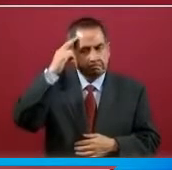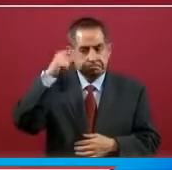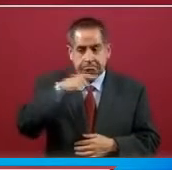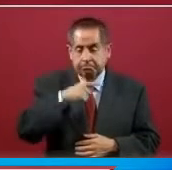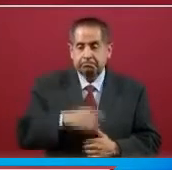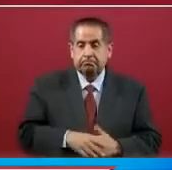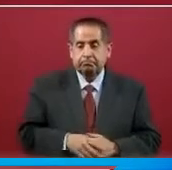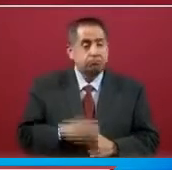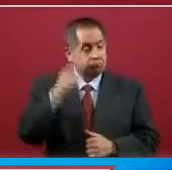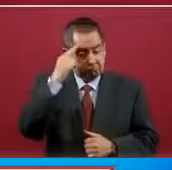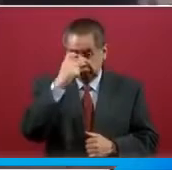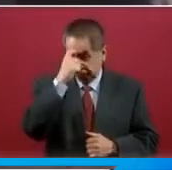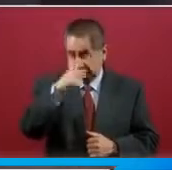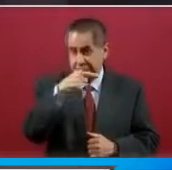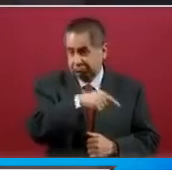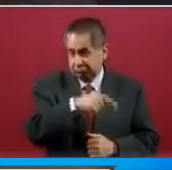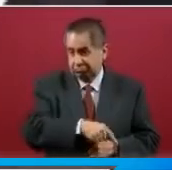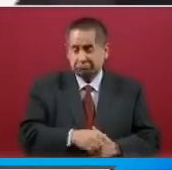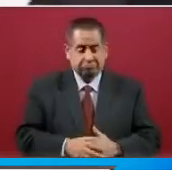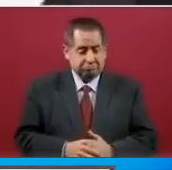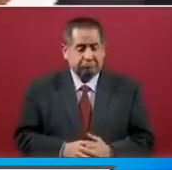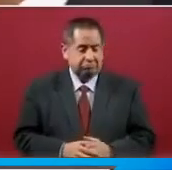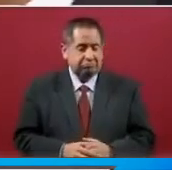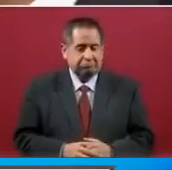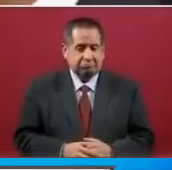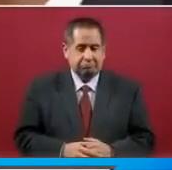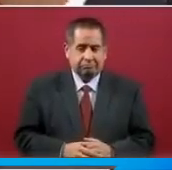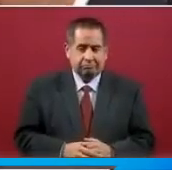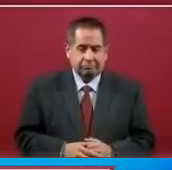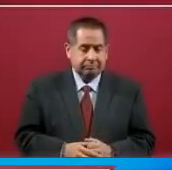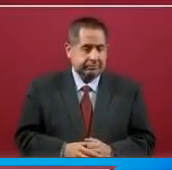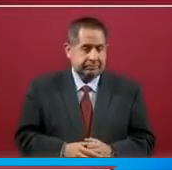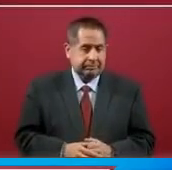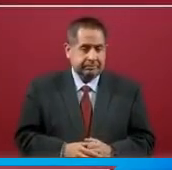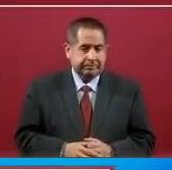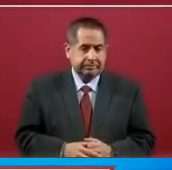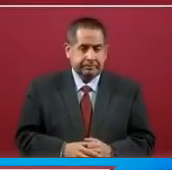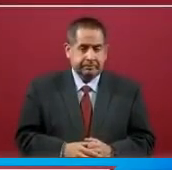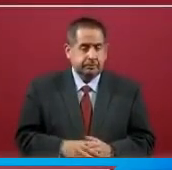and for 25 years were considered as non-serious crimes, this fact is shameful